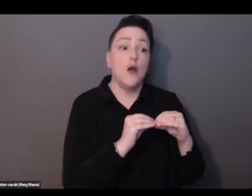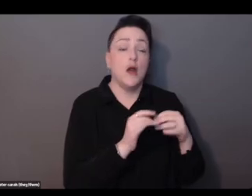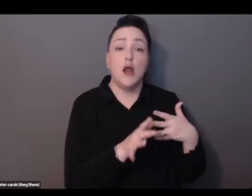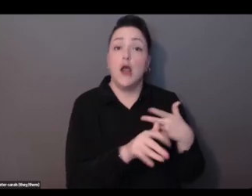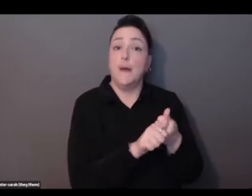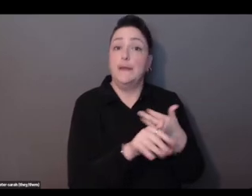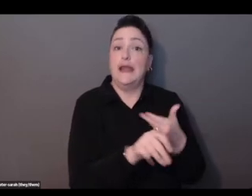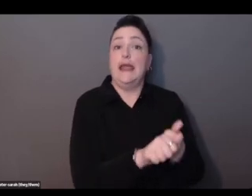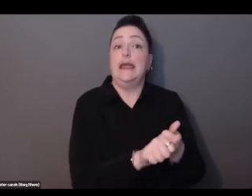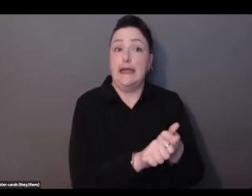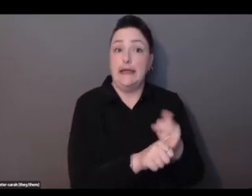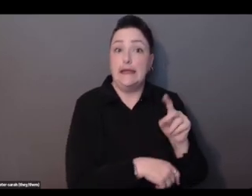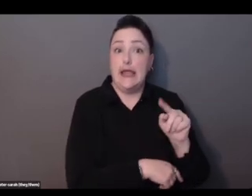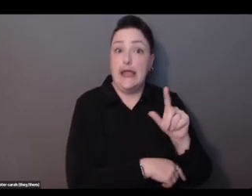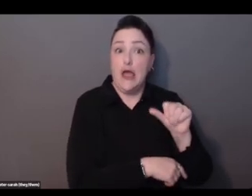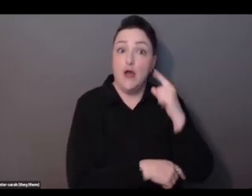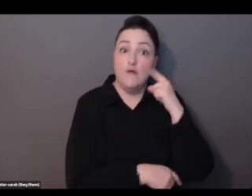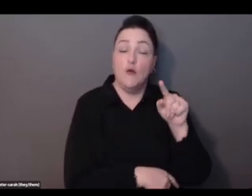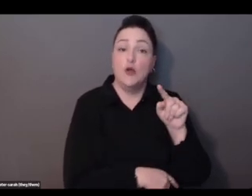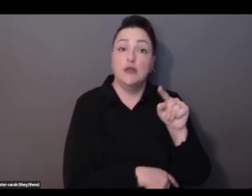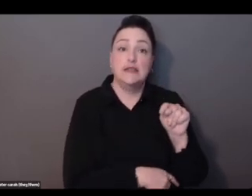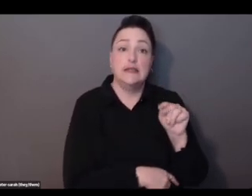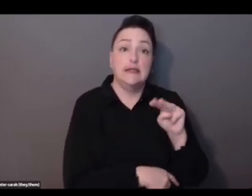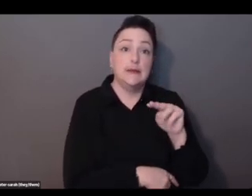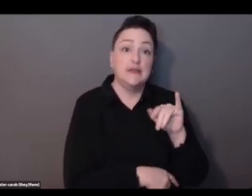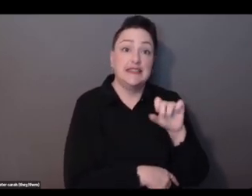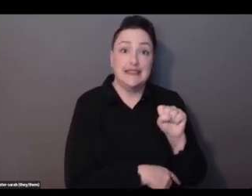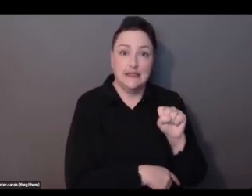we'll also be updating the ACS data to